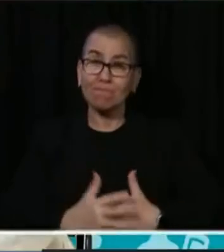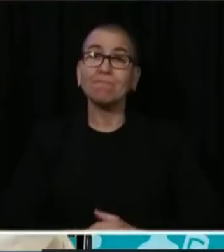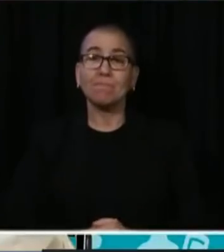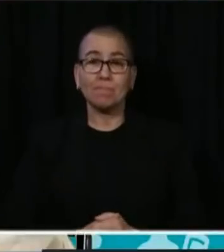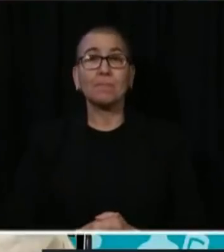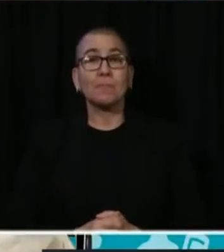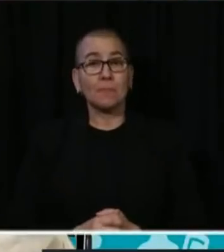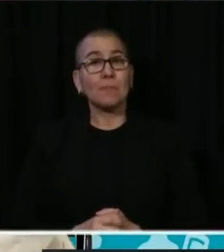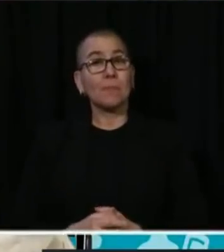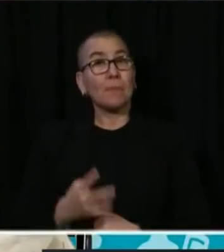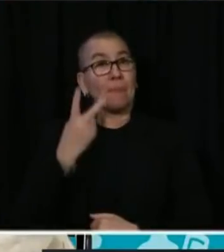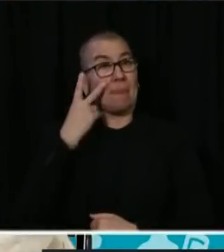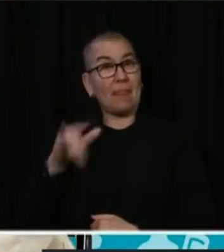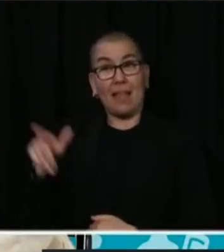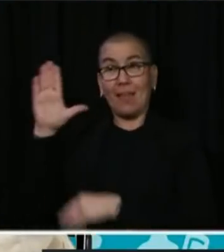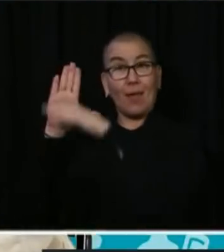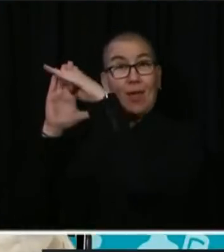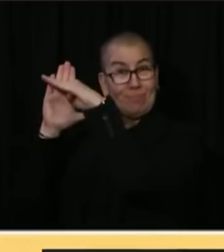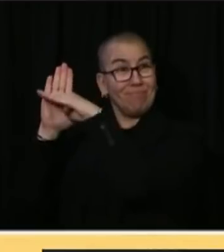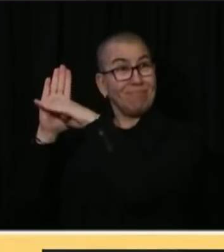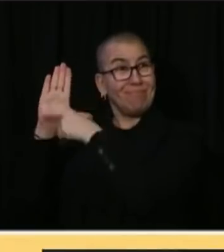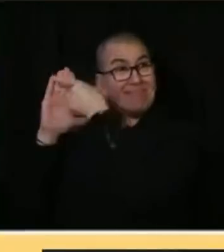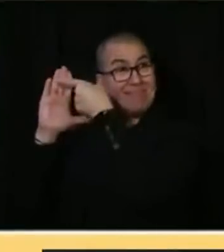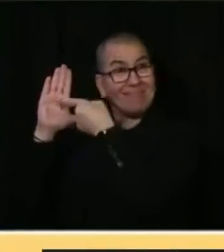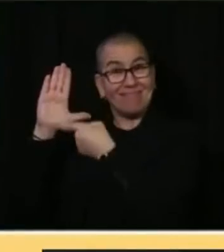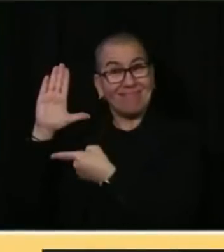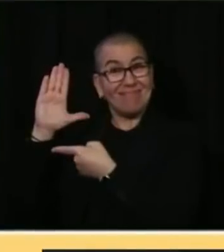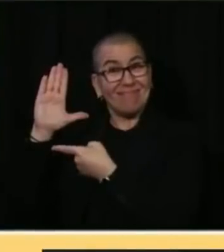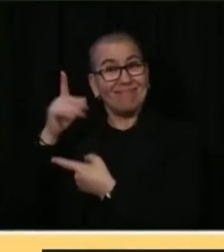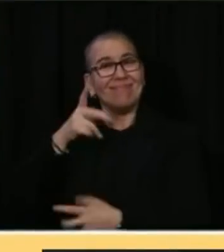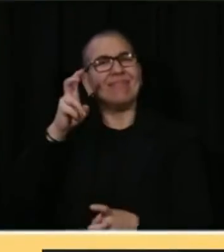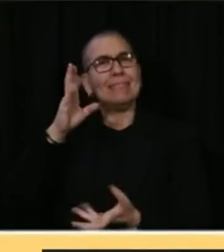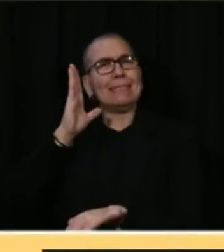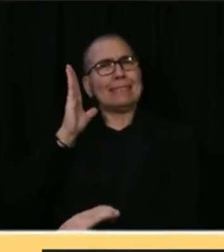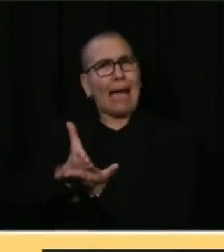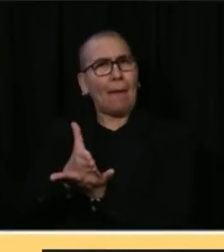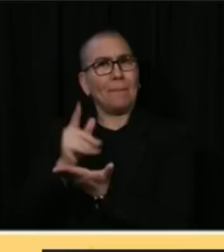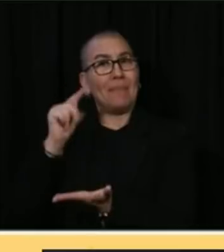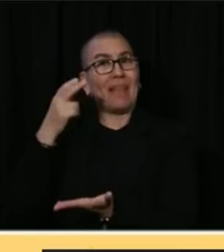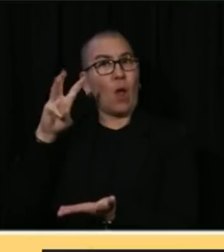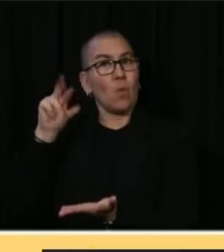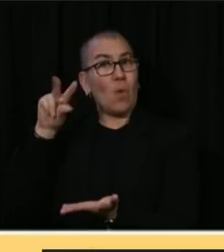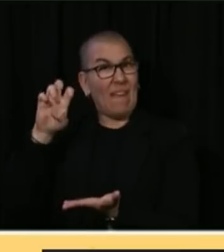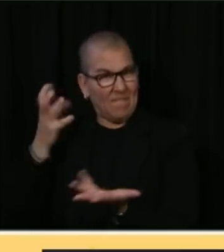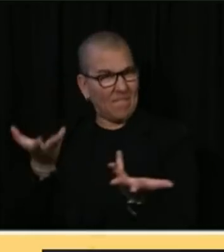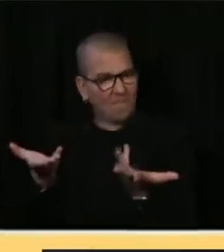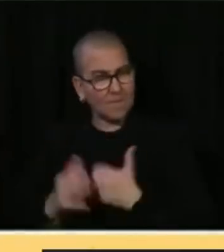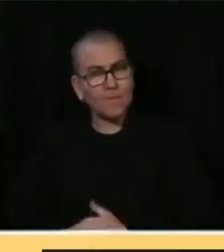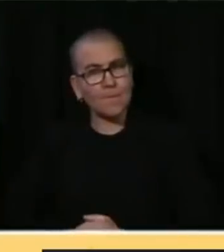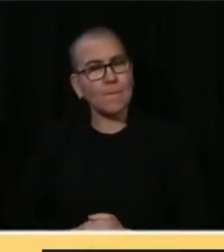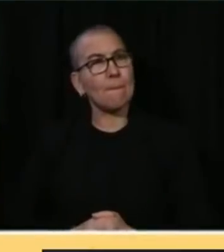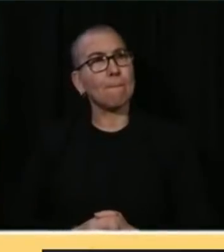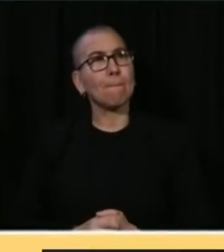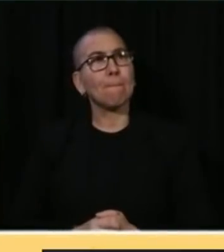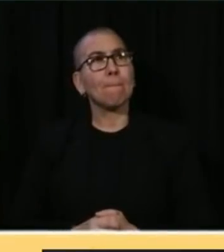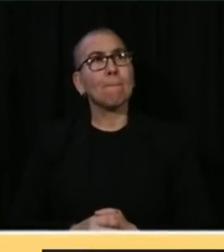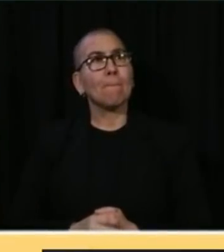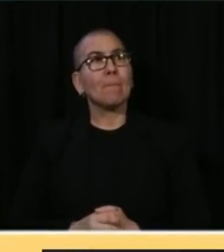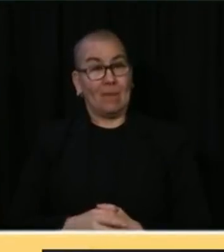MINUTES OR SO AND THEN YOU CAN DO WHAT YOU NEED TO DO.